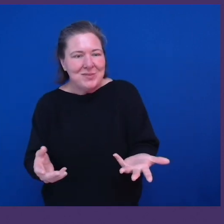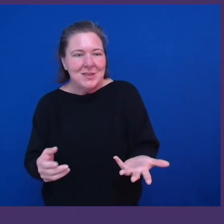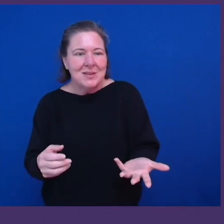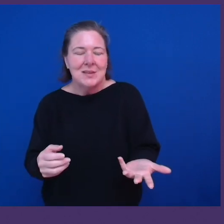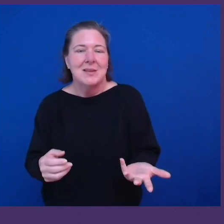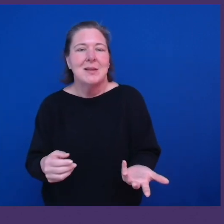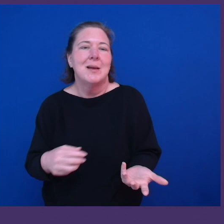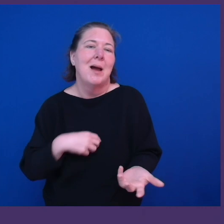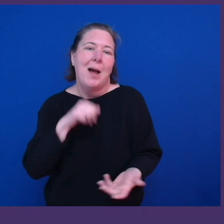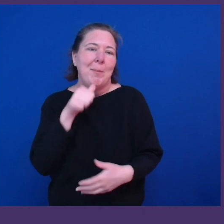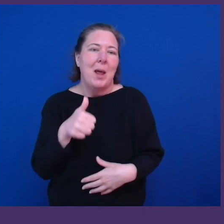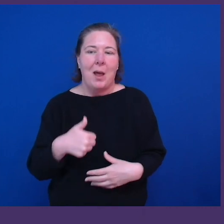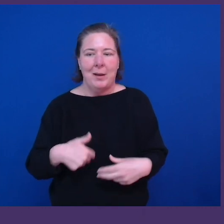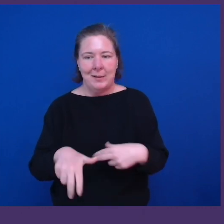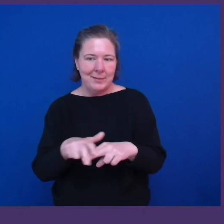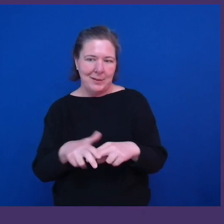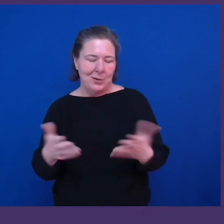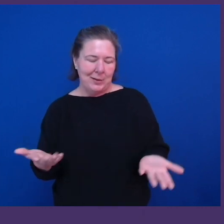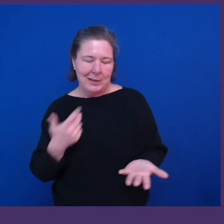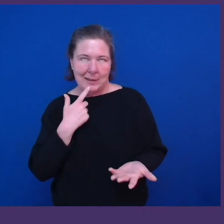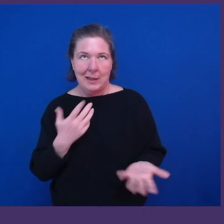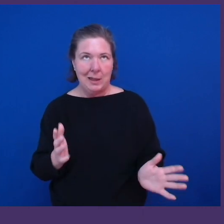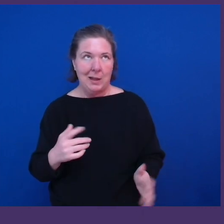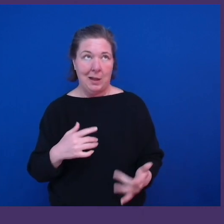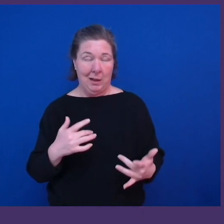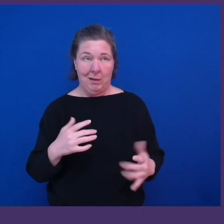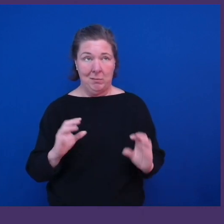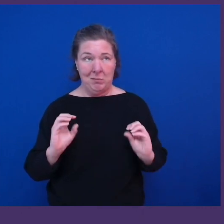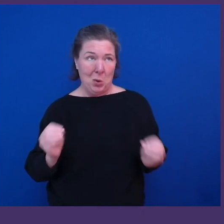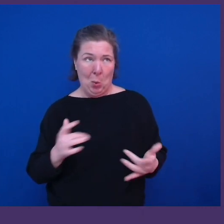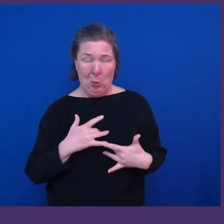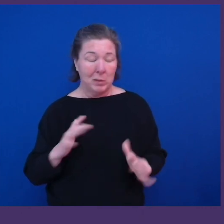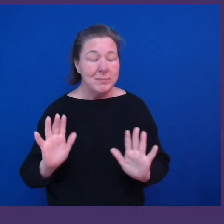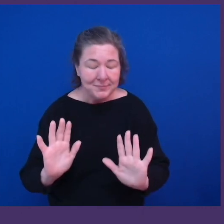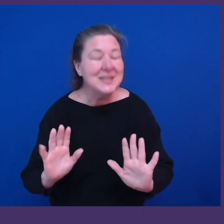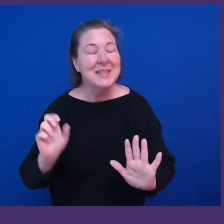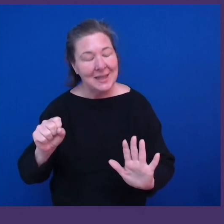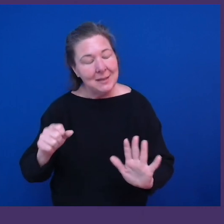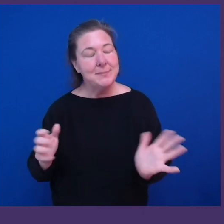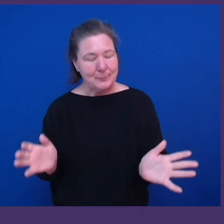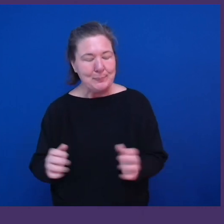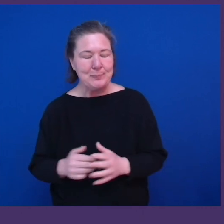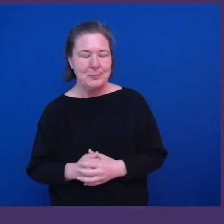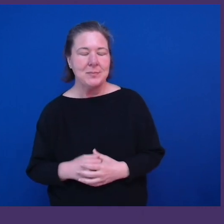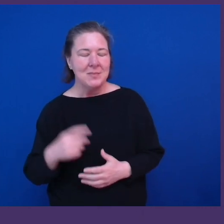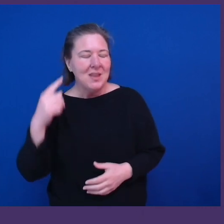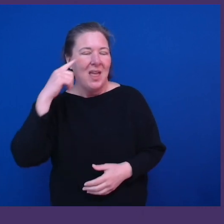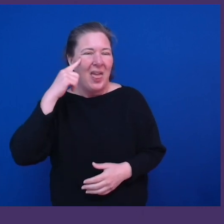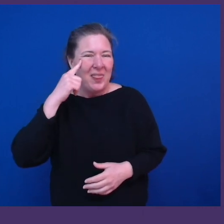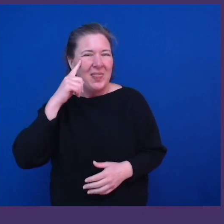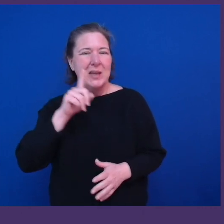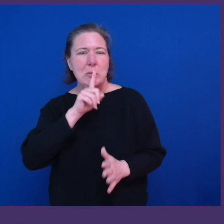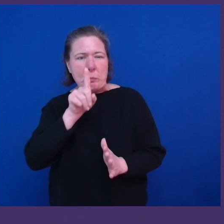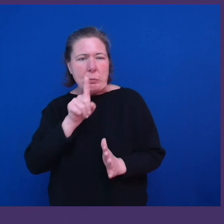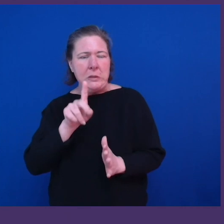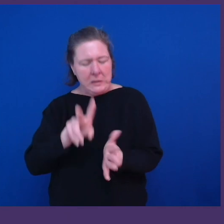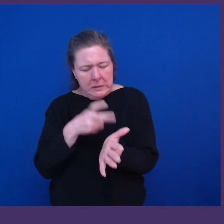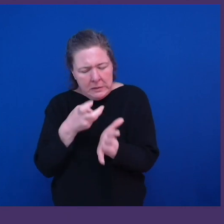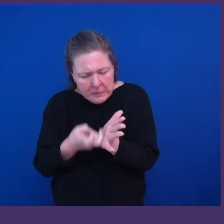and say I'm not also concerned. And so, I do think that digging into disability bias in AI